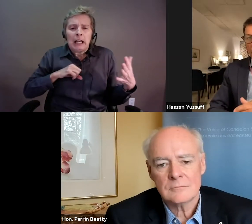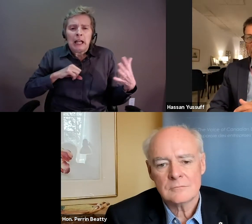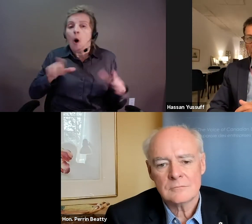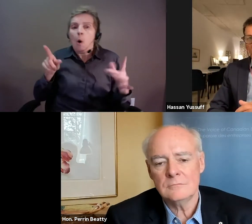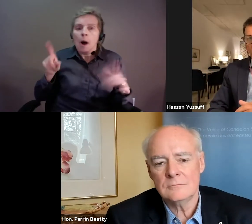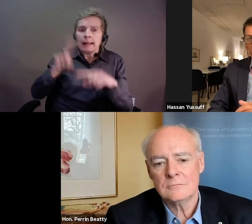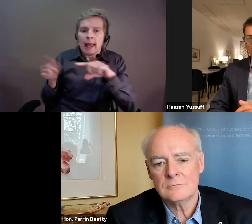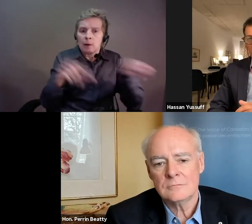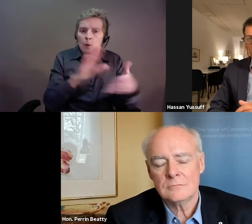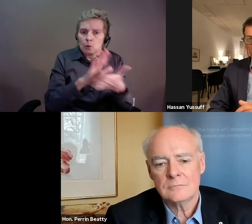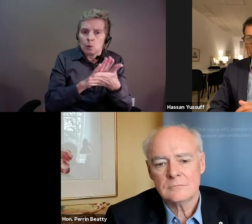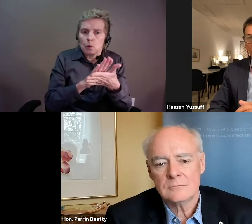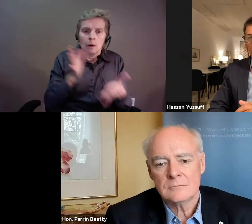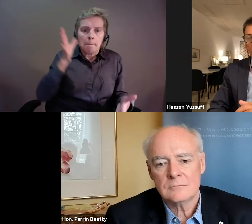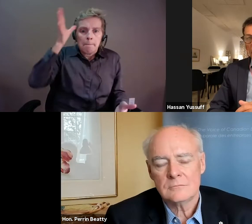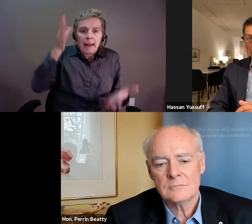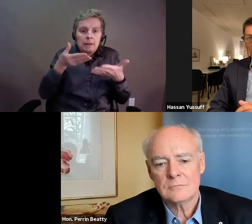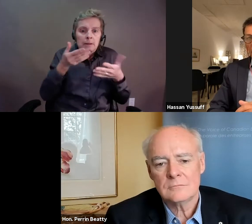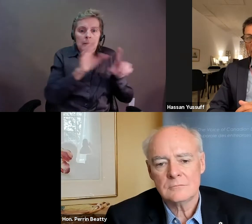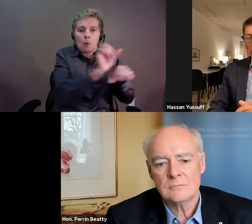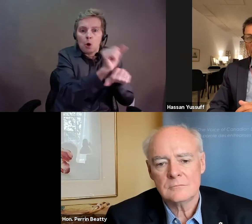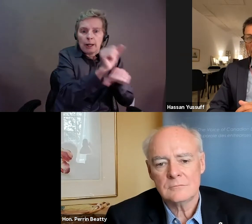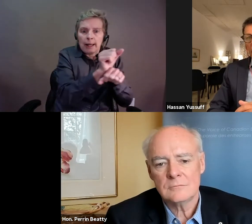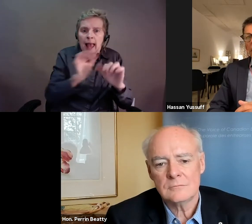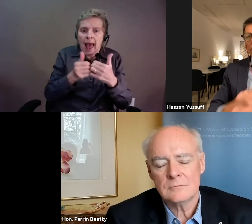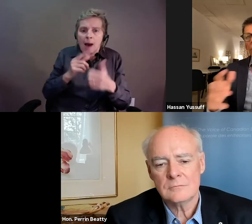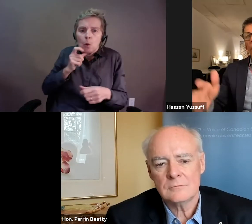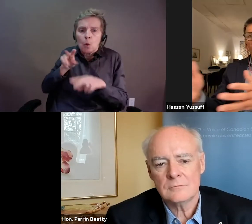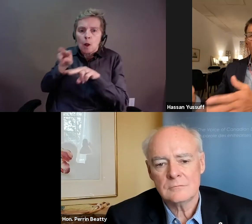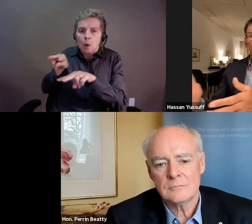there to look after them. So, the burden has been tremendous. But in addition to that, of course,